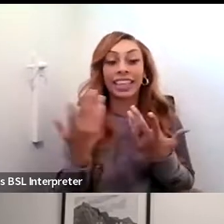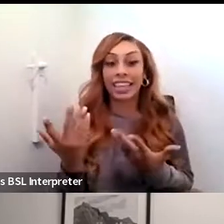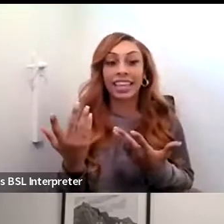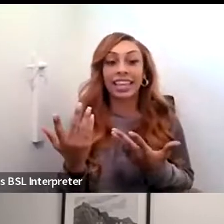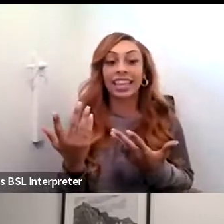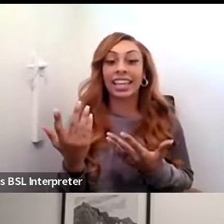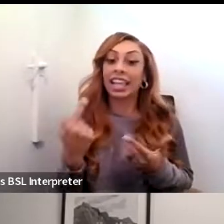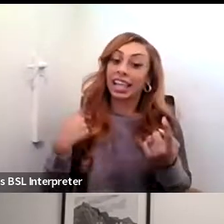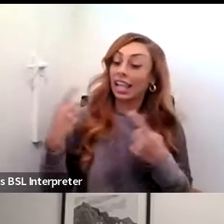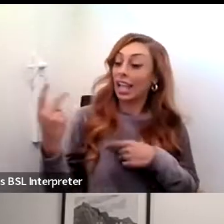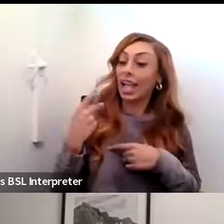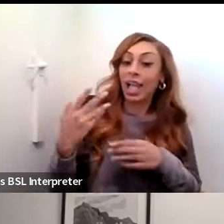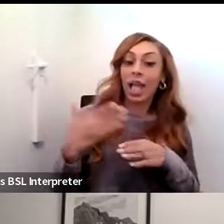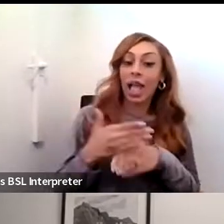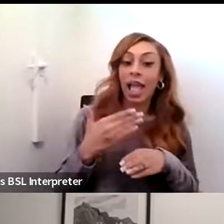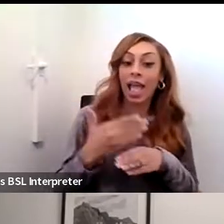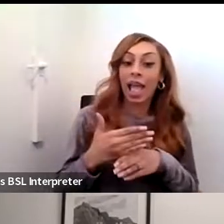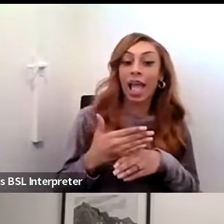that we are working with coders and technologists,